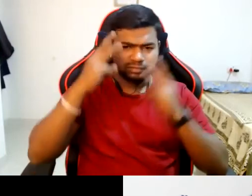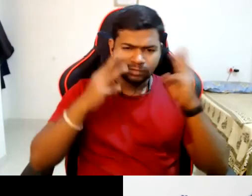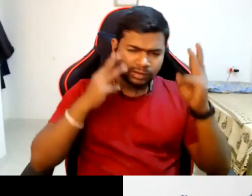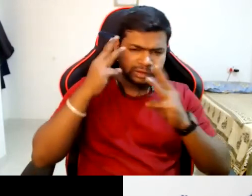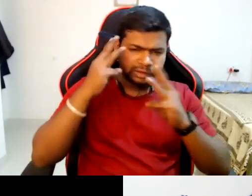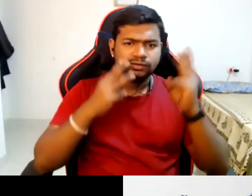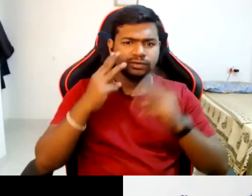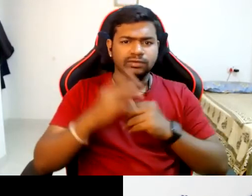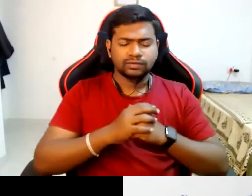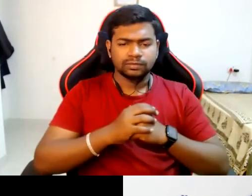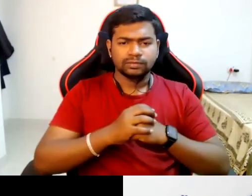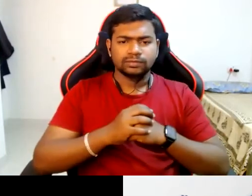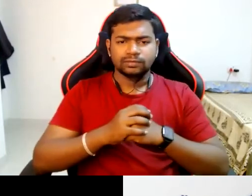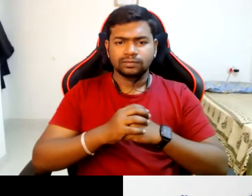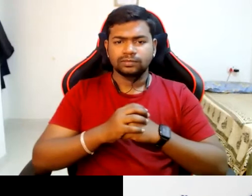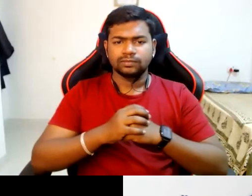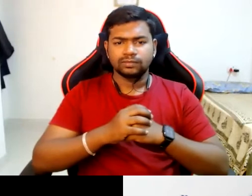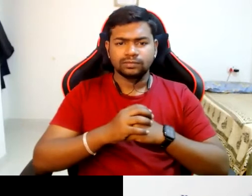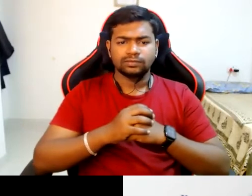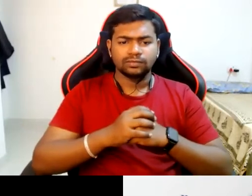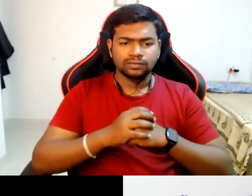To me, life is Sin Curce you have a good day